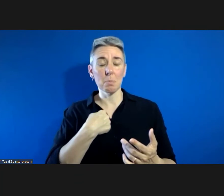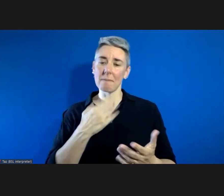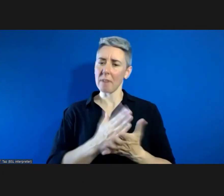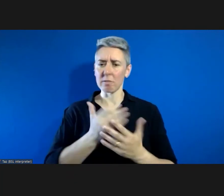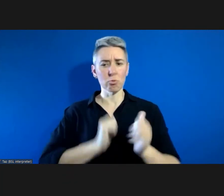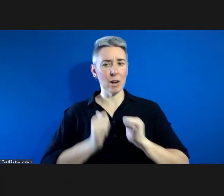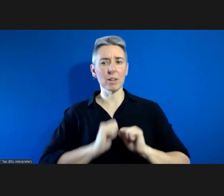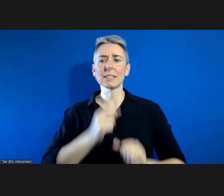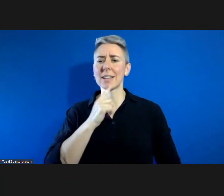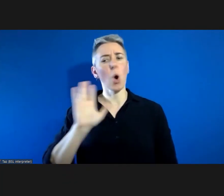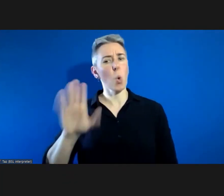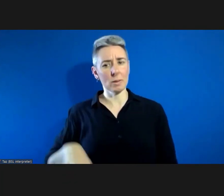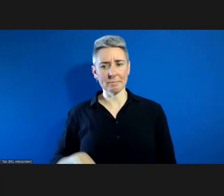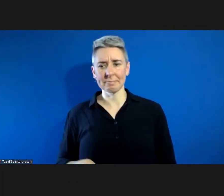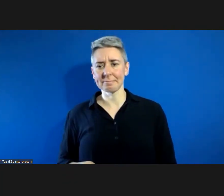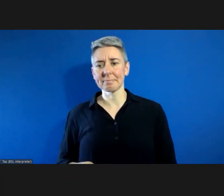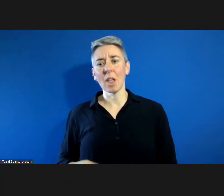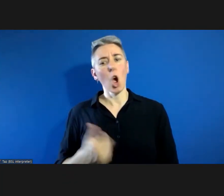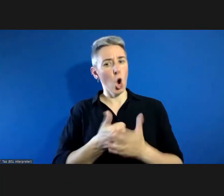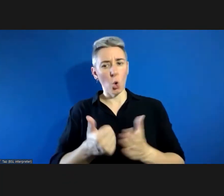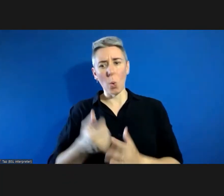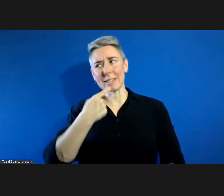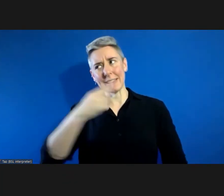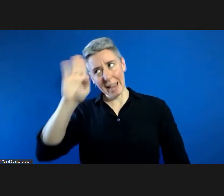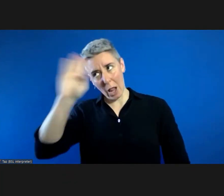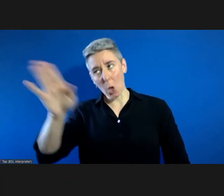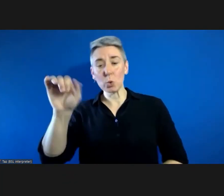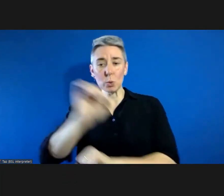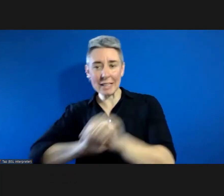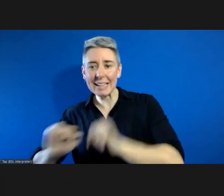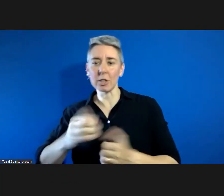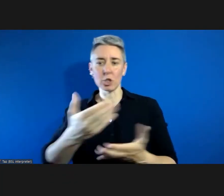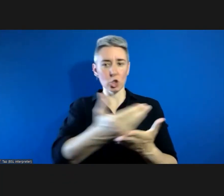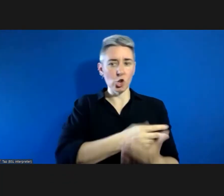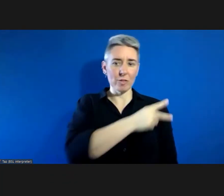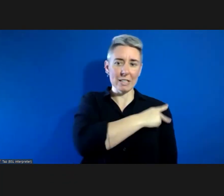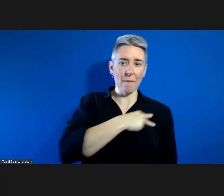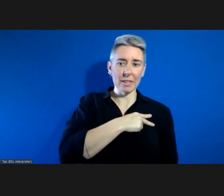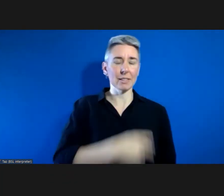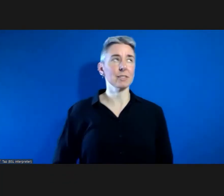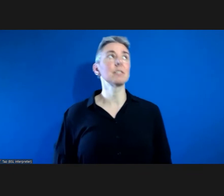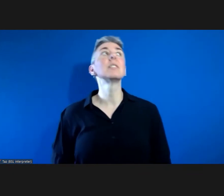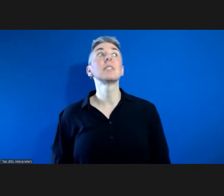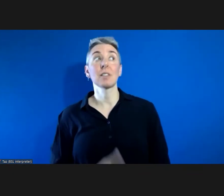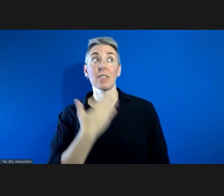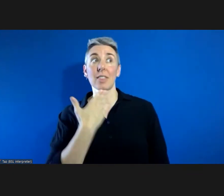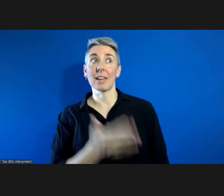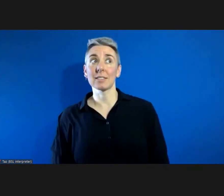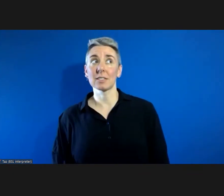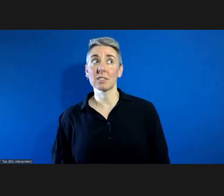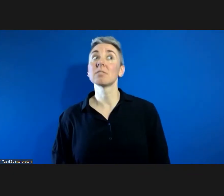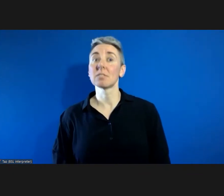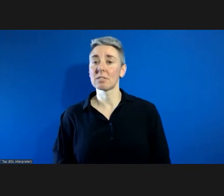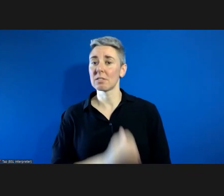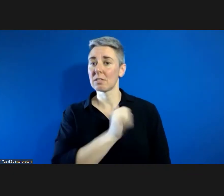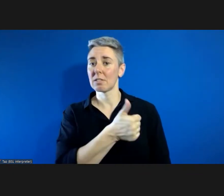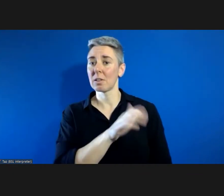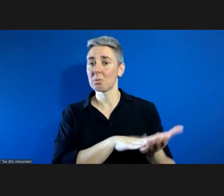that they always say hello at the cleaners and the security guards, wonderful. I'm being told that I should acknowledge someone's egalitarian credentials because they would say